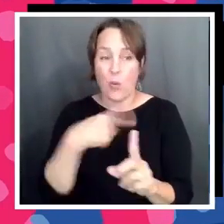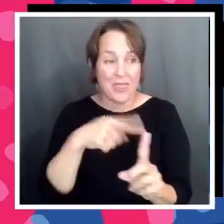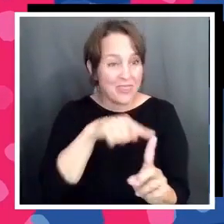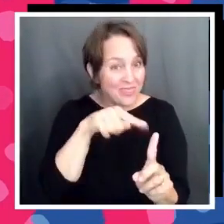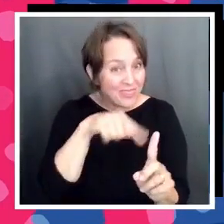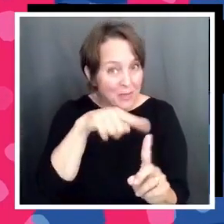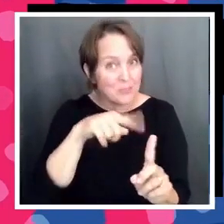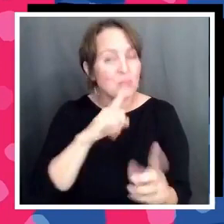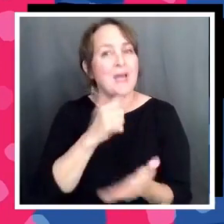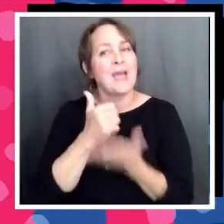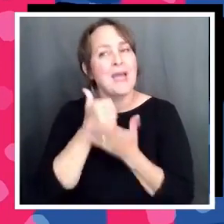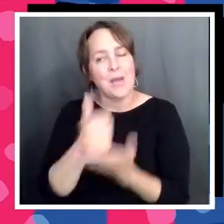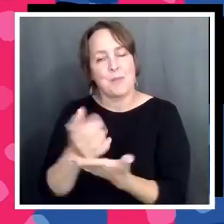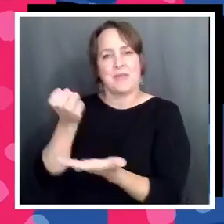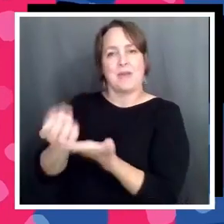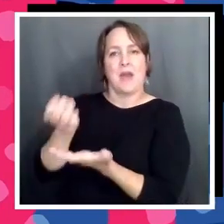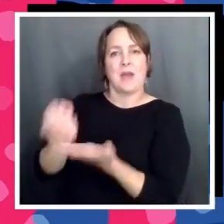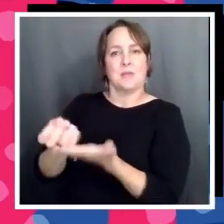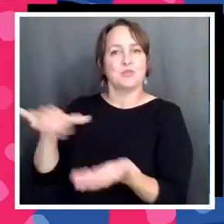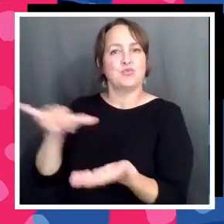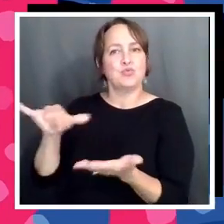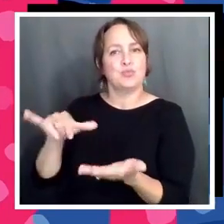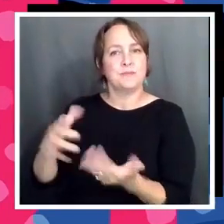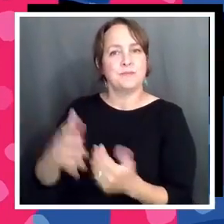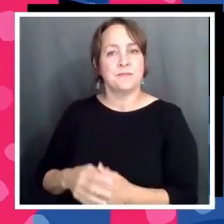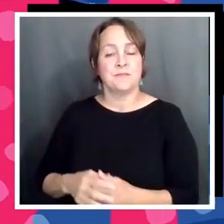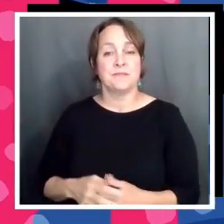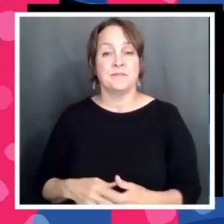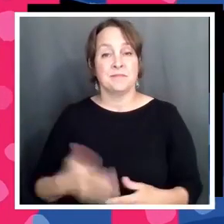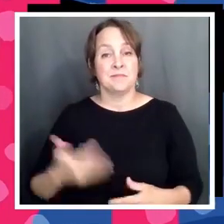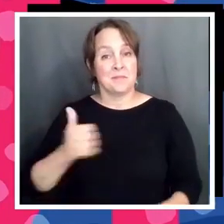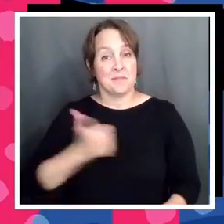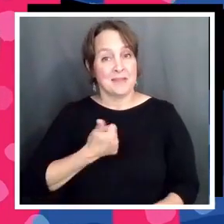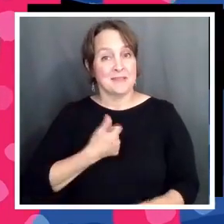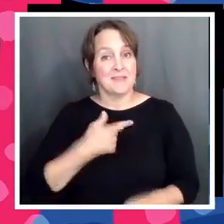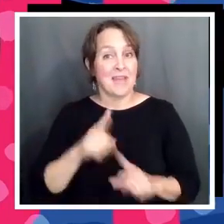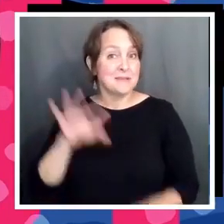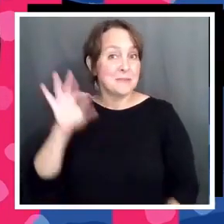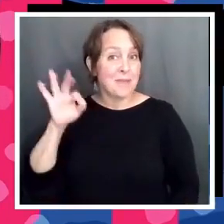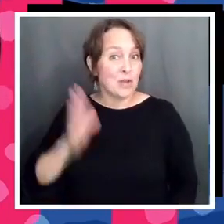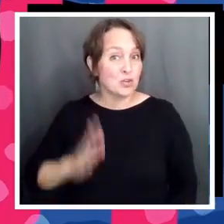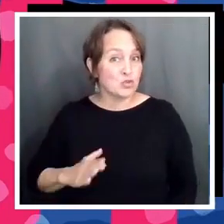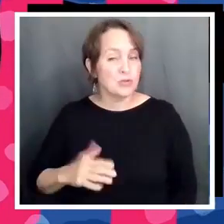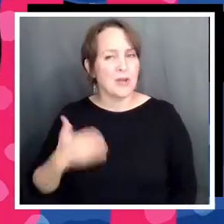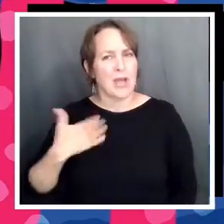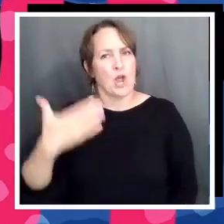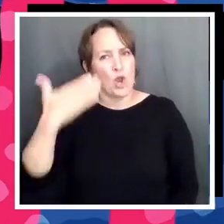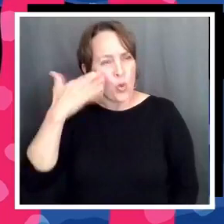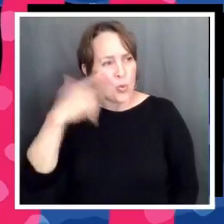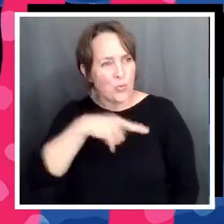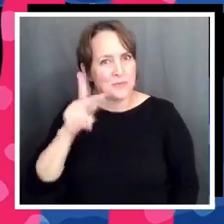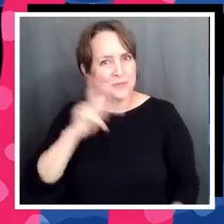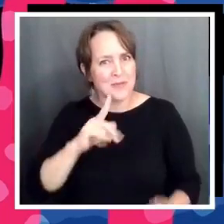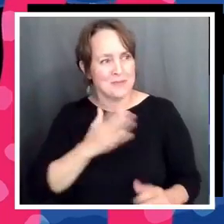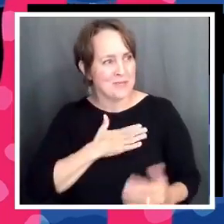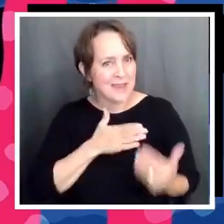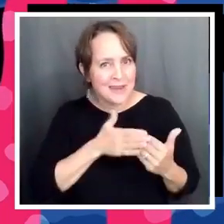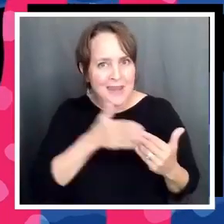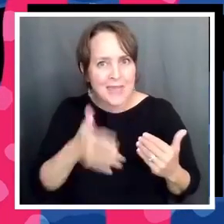DIAPERS, A COAT FOR THE KID.